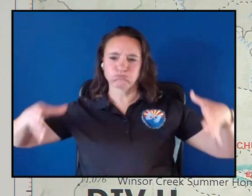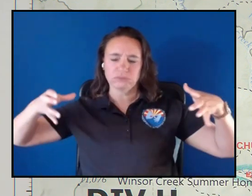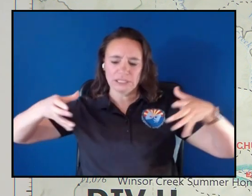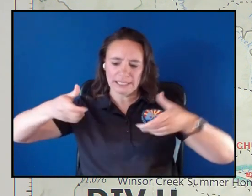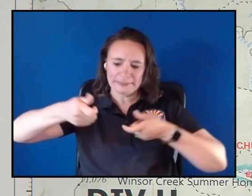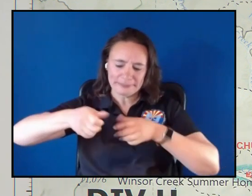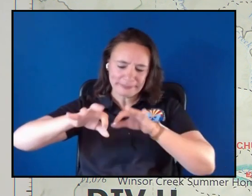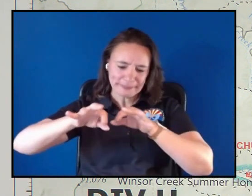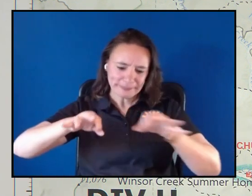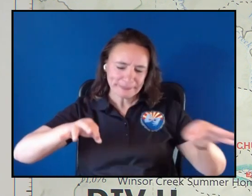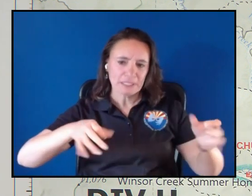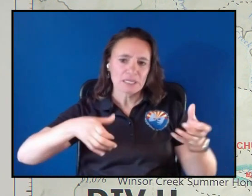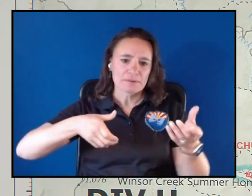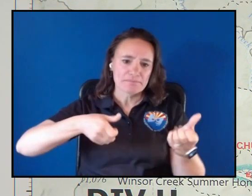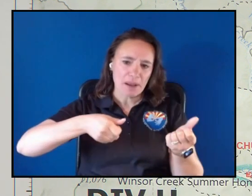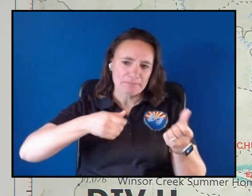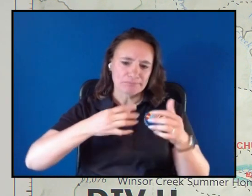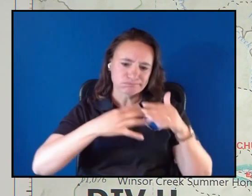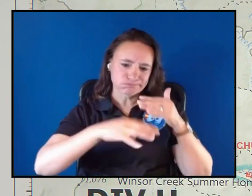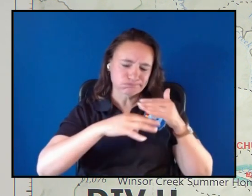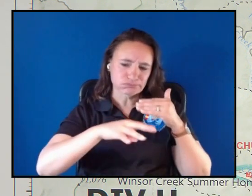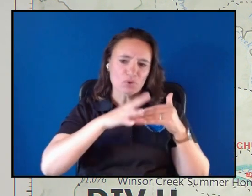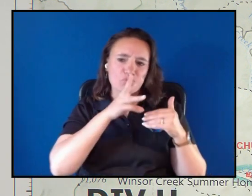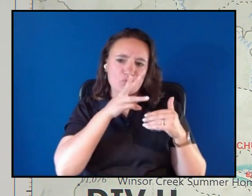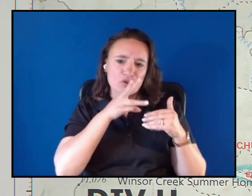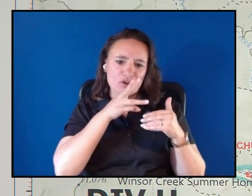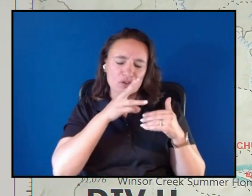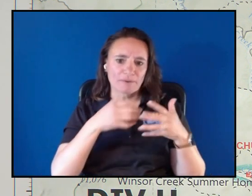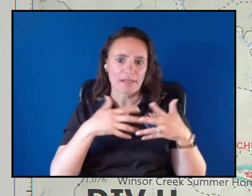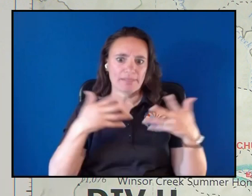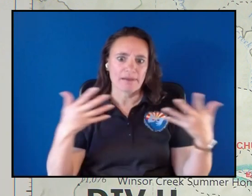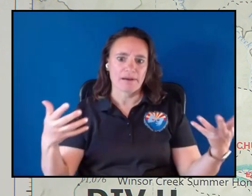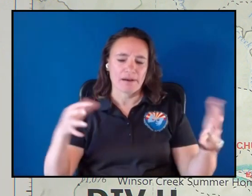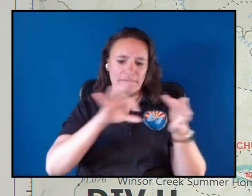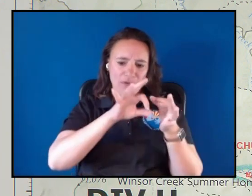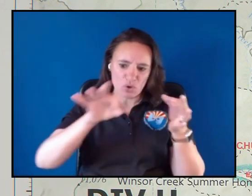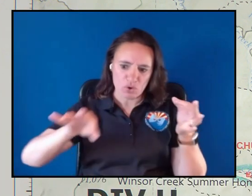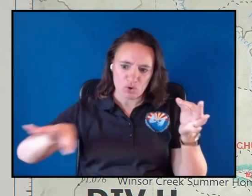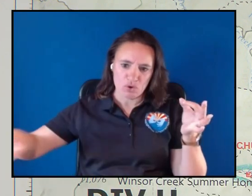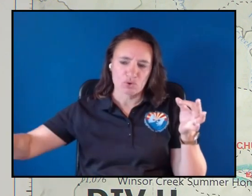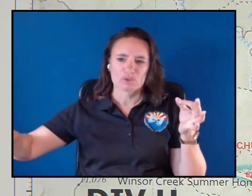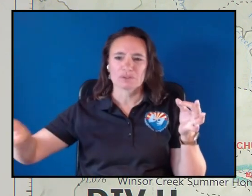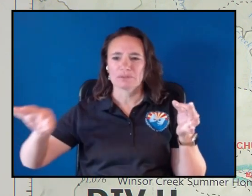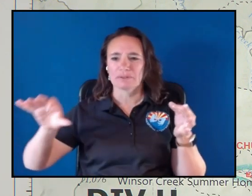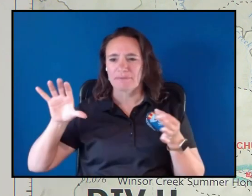There's a tremendous amount of hose out there. Probably between 5 and 15 miles where the hose is